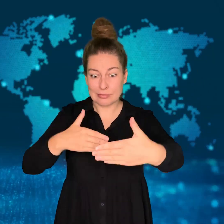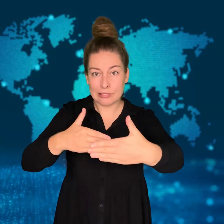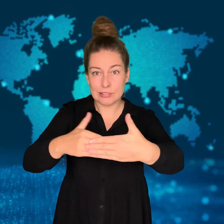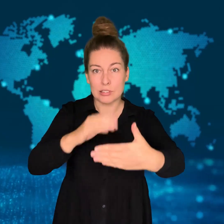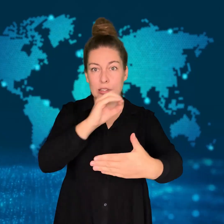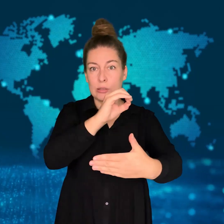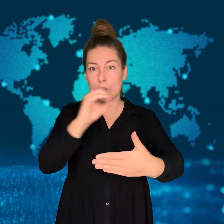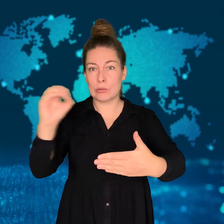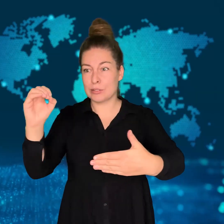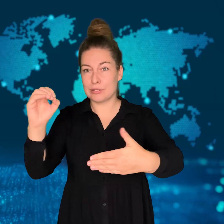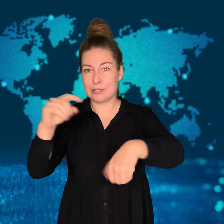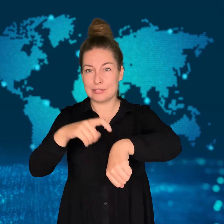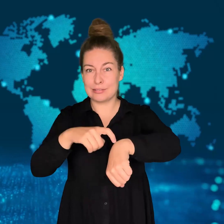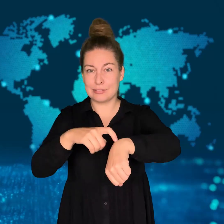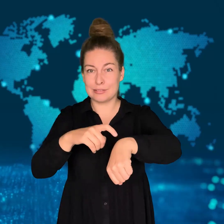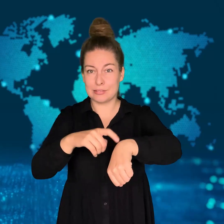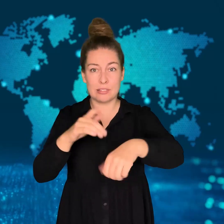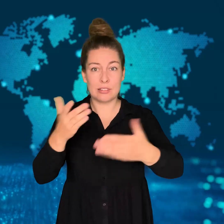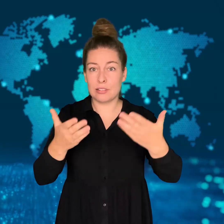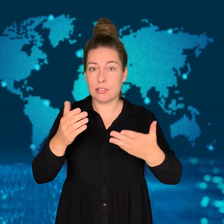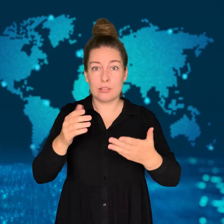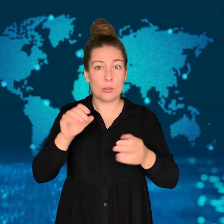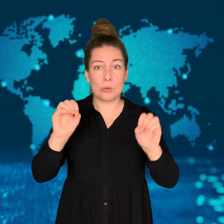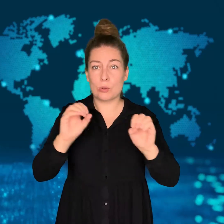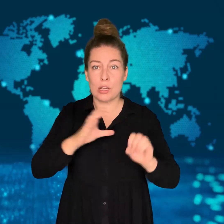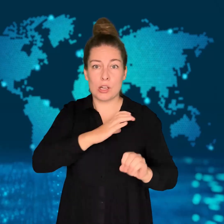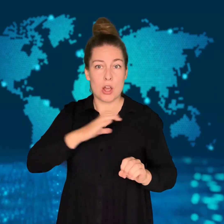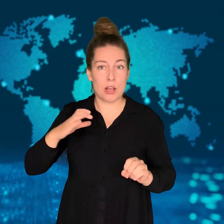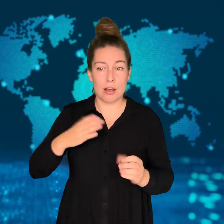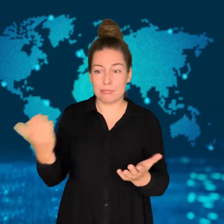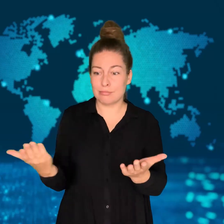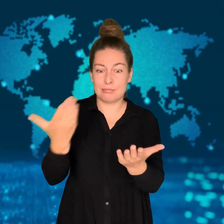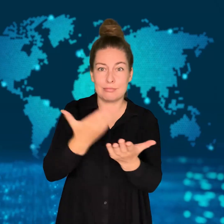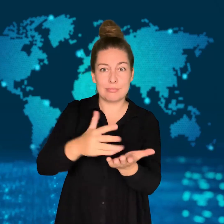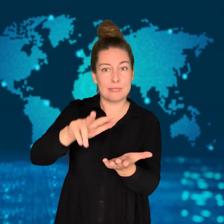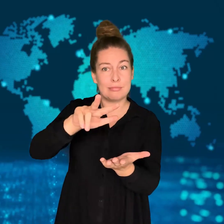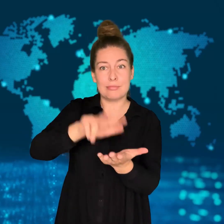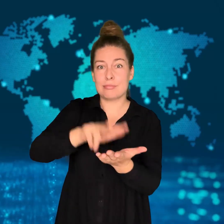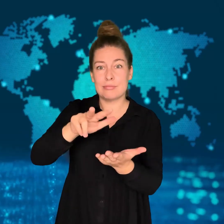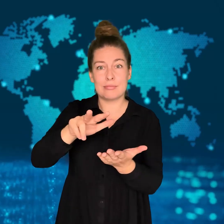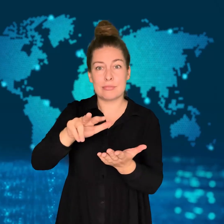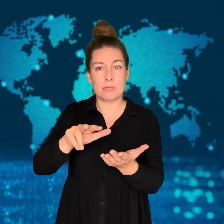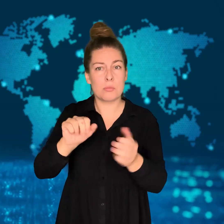If Congress had been unable to pass the bill by midnight.